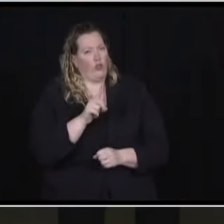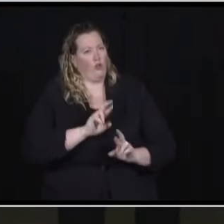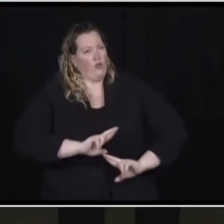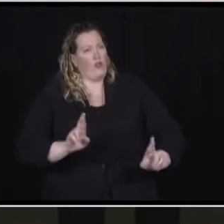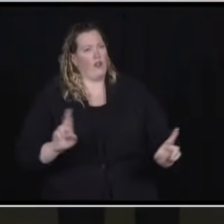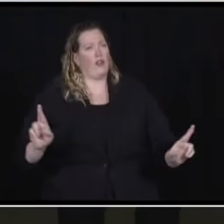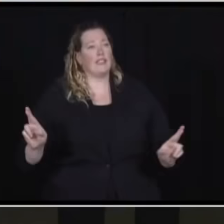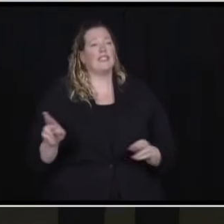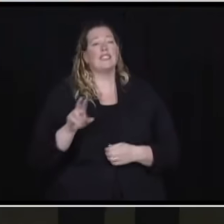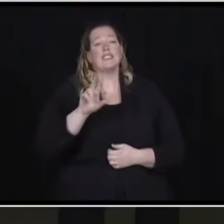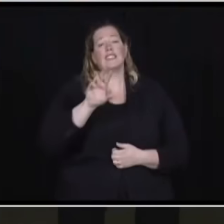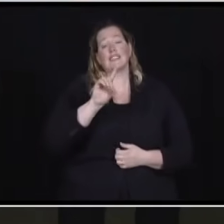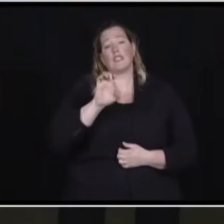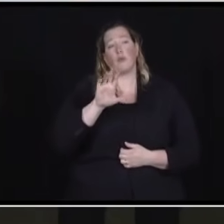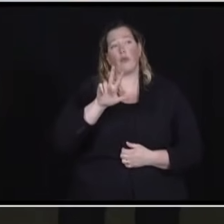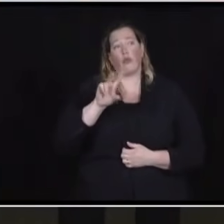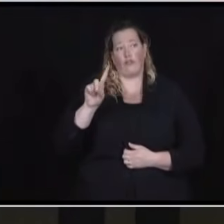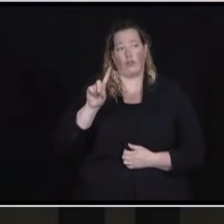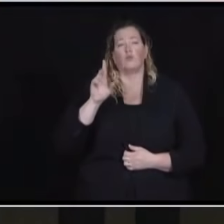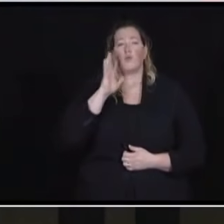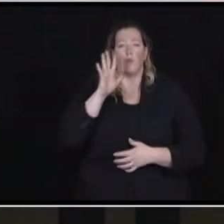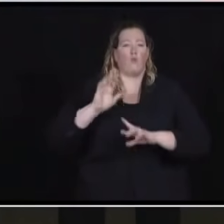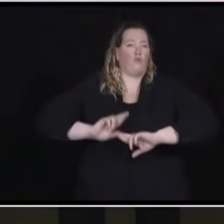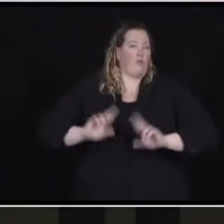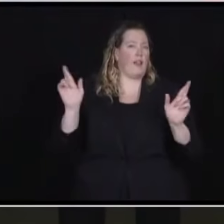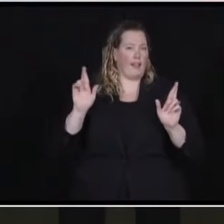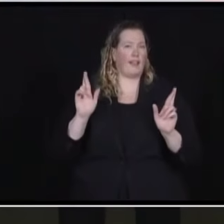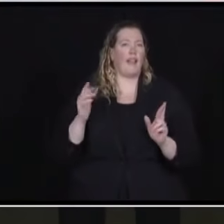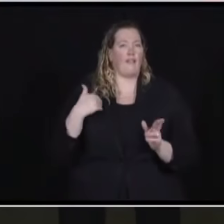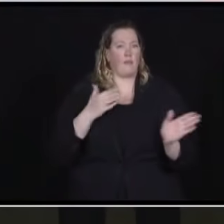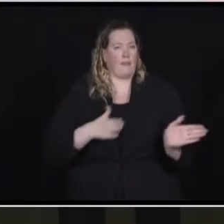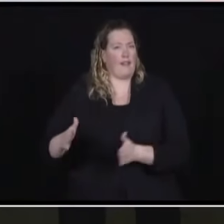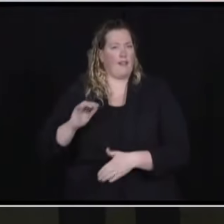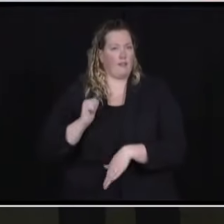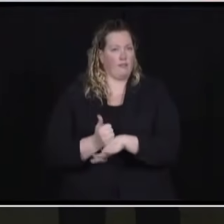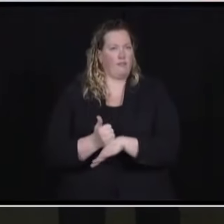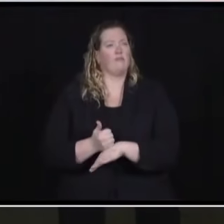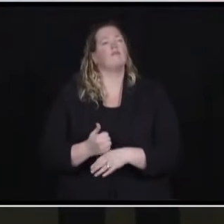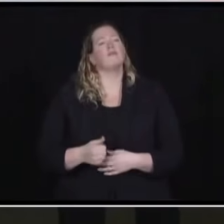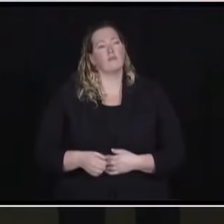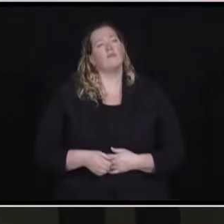handle it appropriately in the medical professionals who are going to ensure that vaccinations occur are ready and equipped and